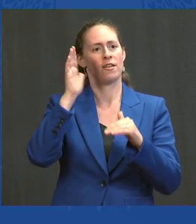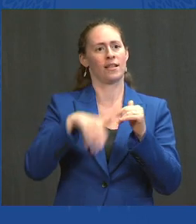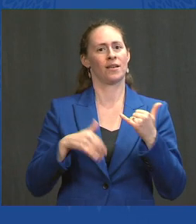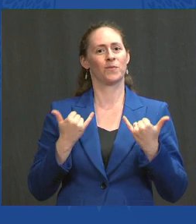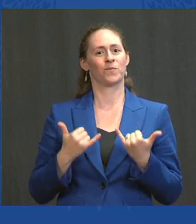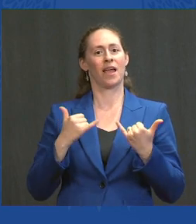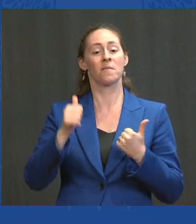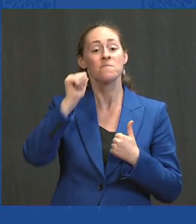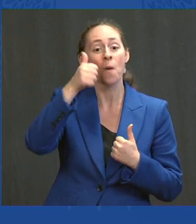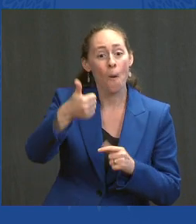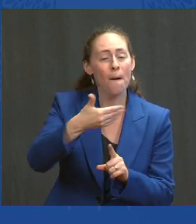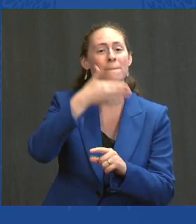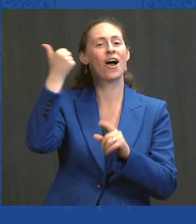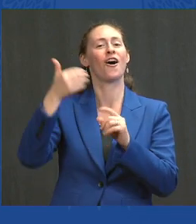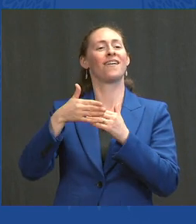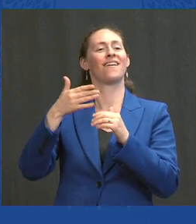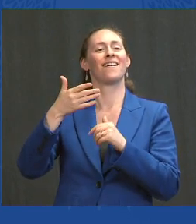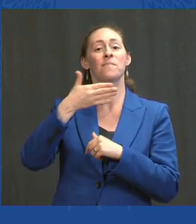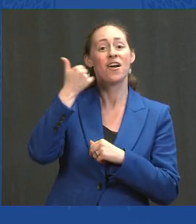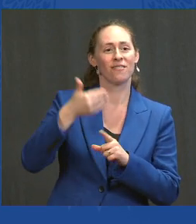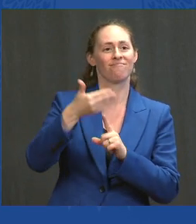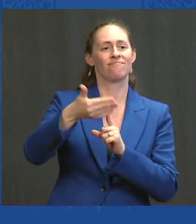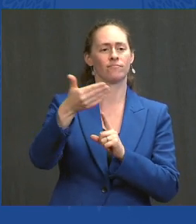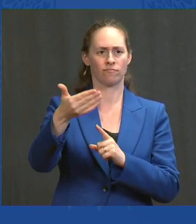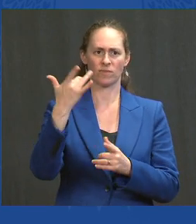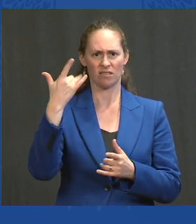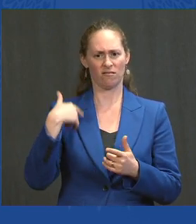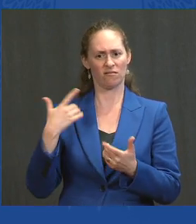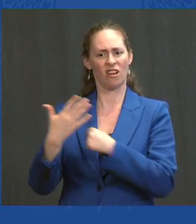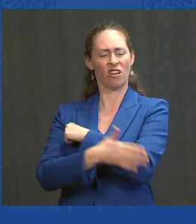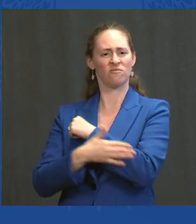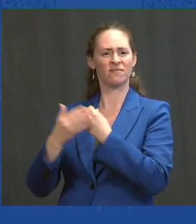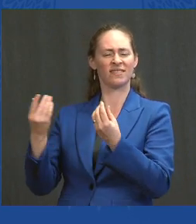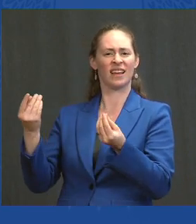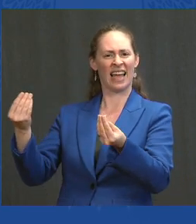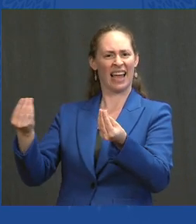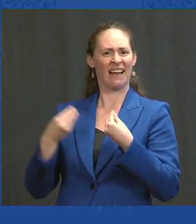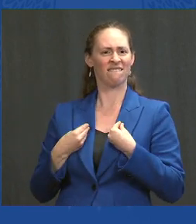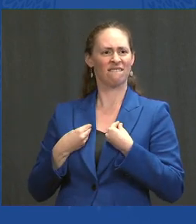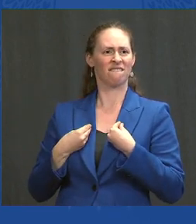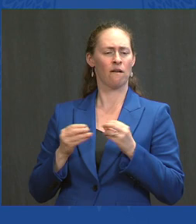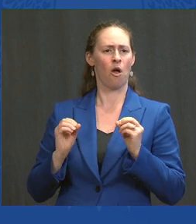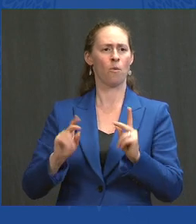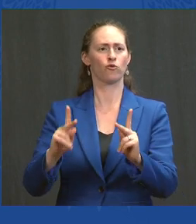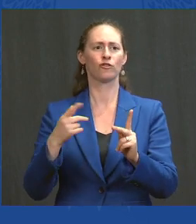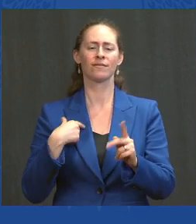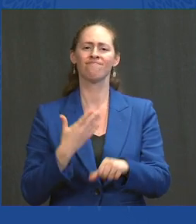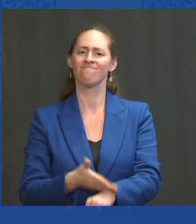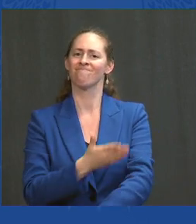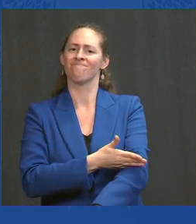And our country gives us this opportunity. We can view each day for our country,